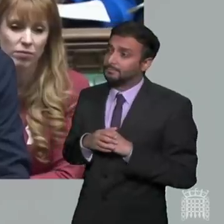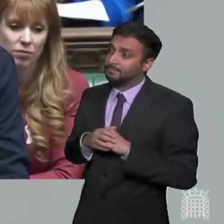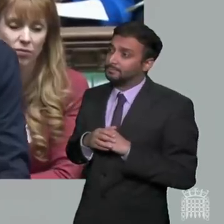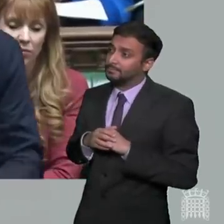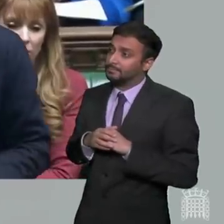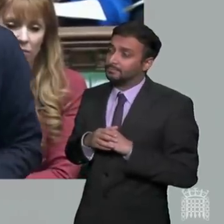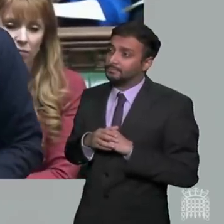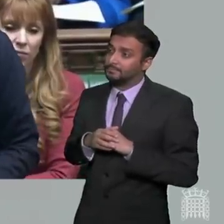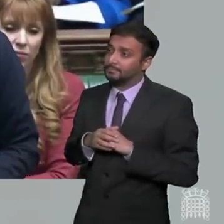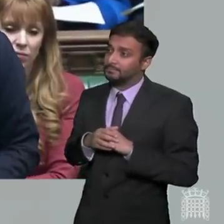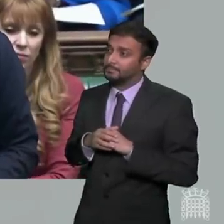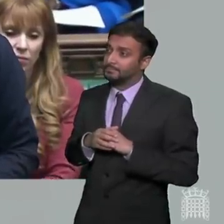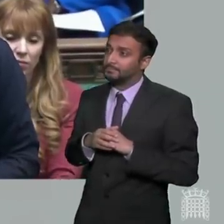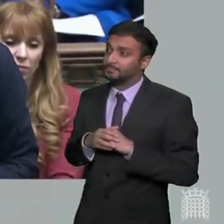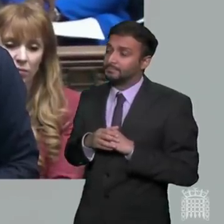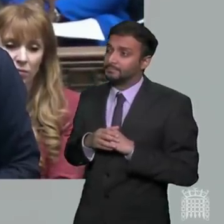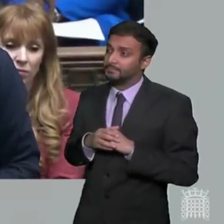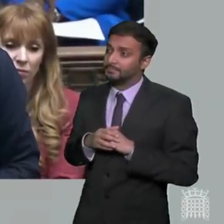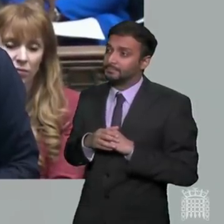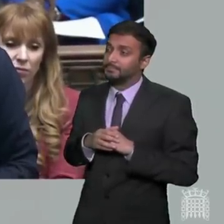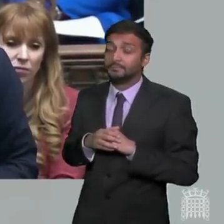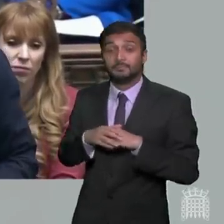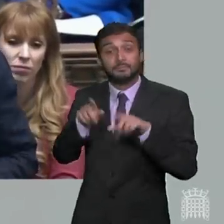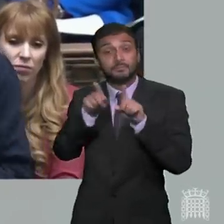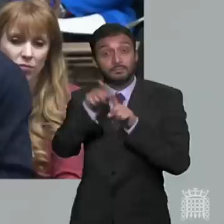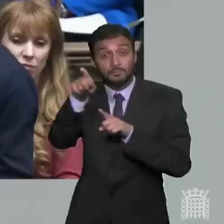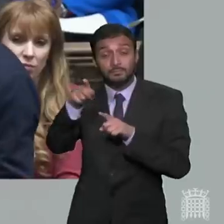has not paid a penny in windfall tax.